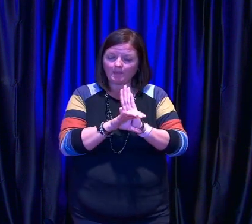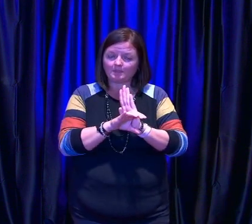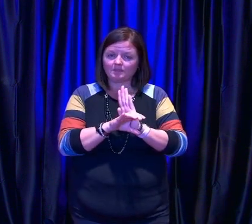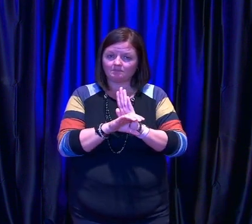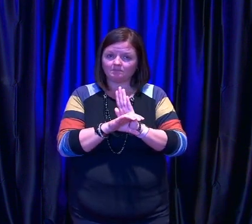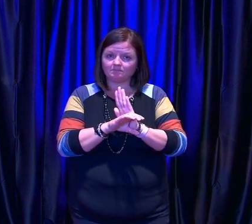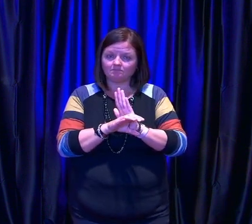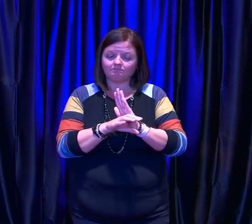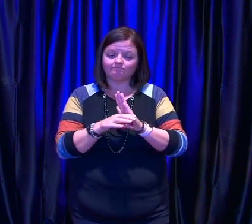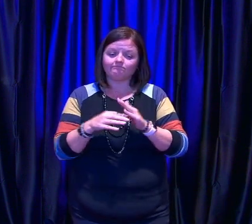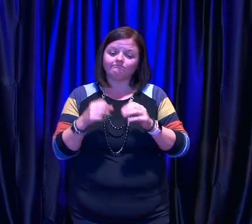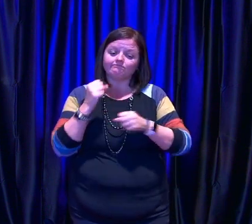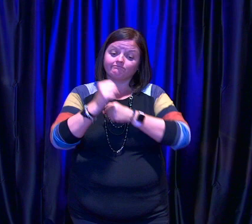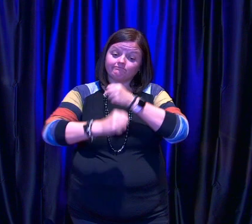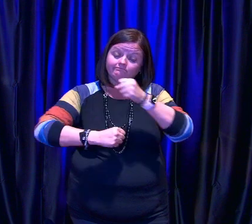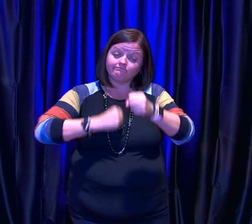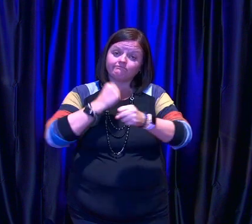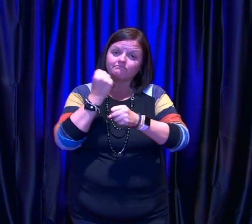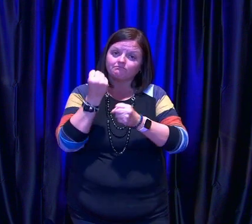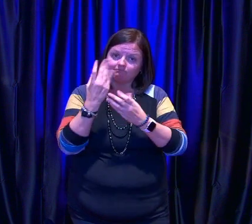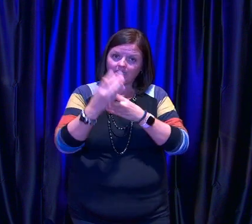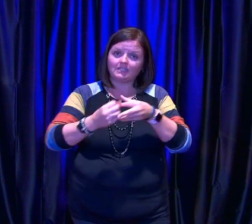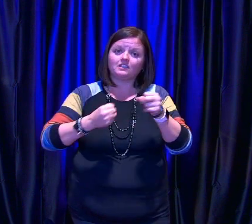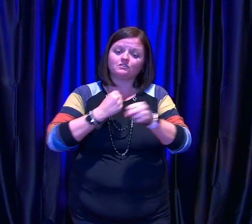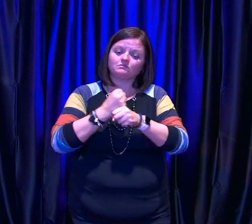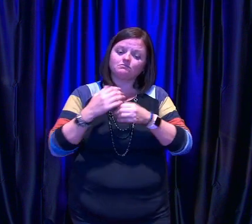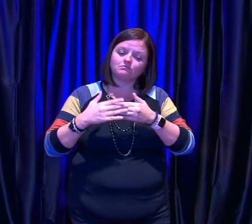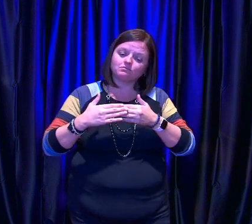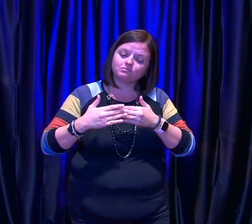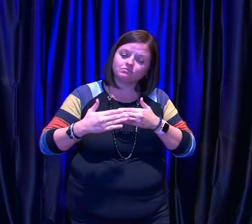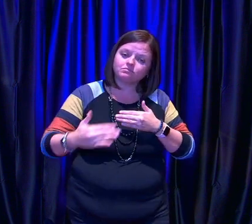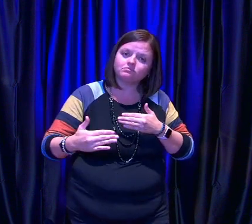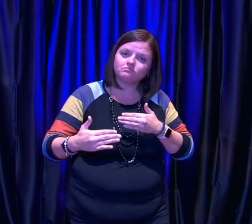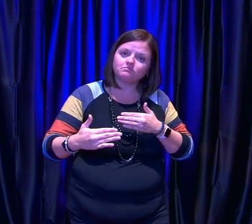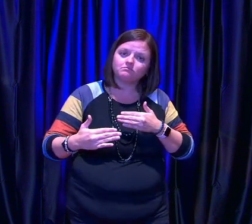after several years the place and in the discussions and